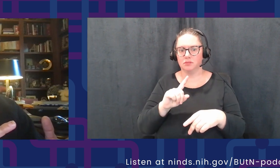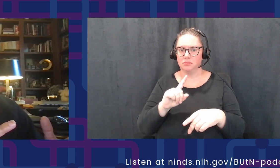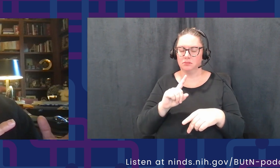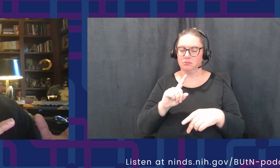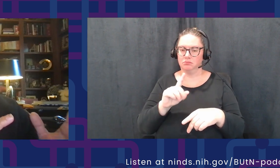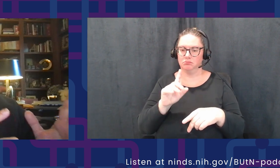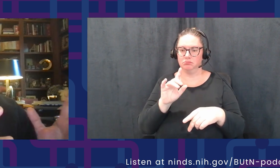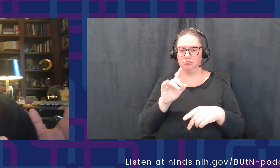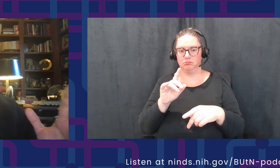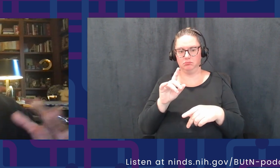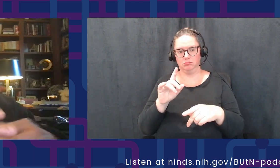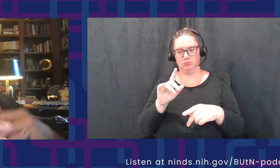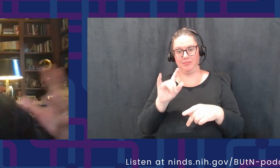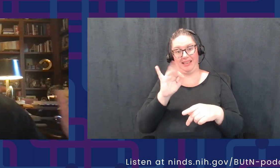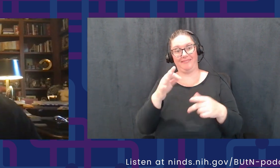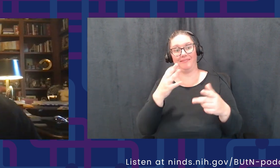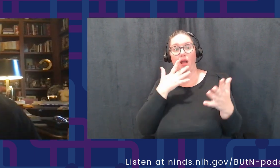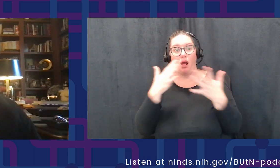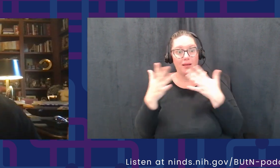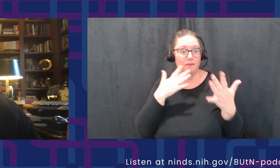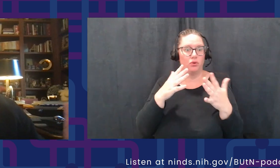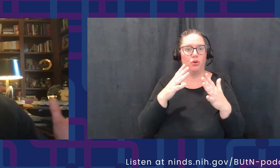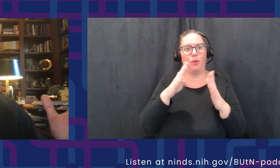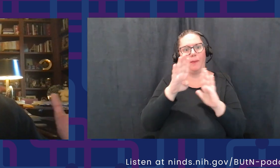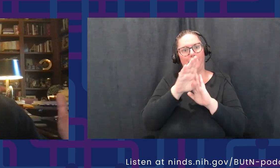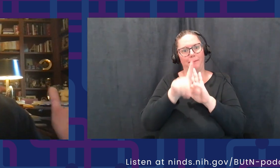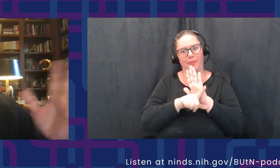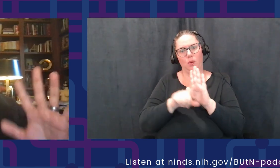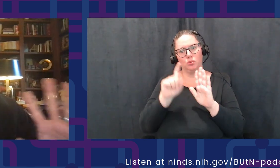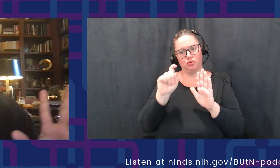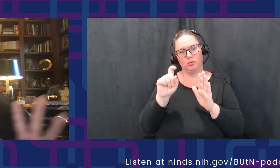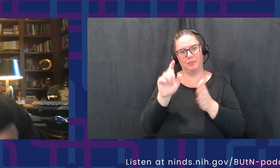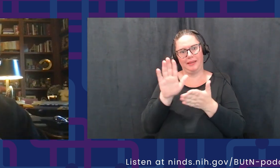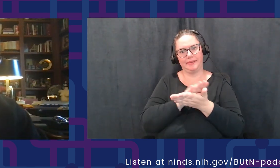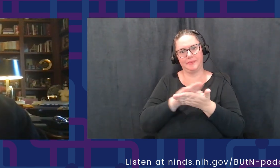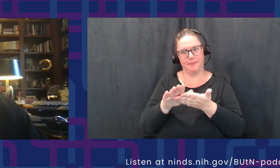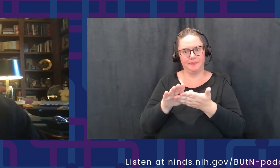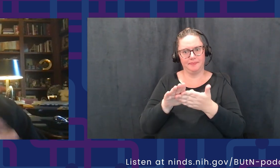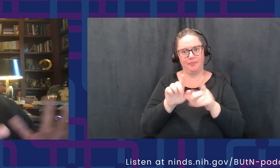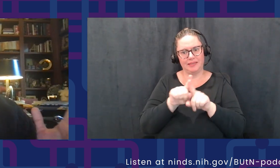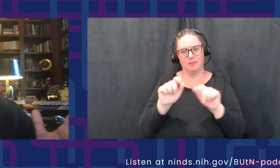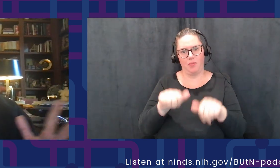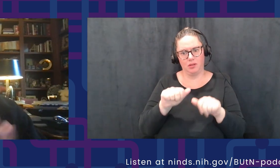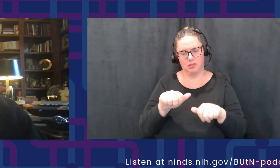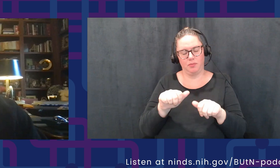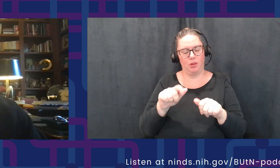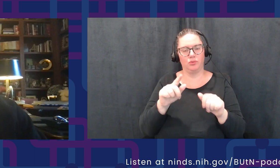it is colorful, the background should be, you know, as muted as possible, so that way it's not distracting.